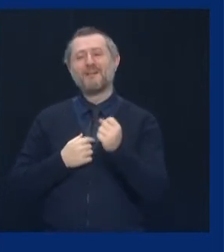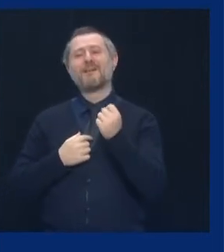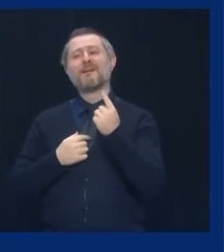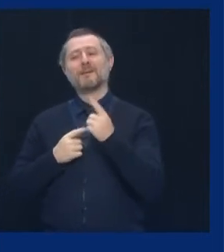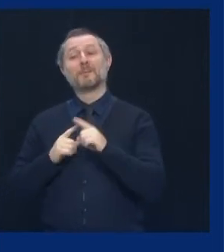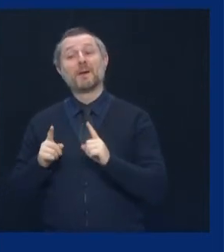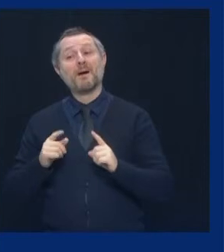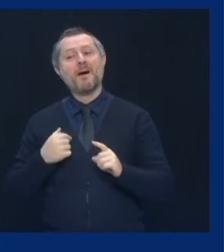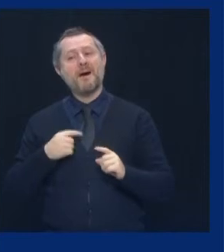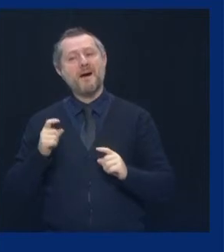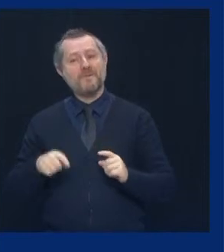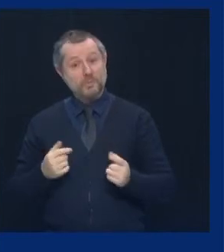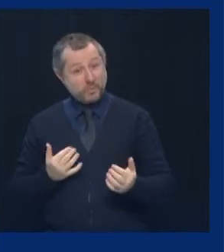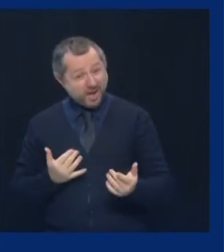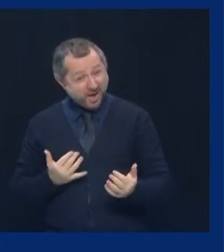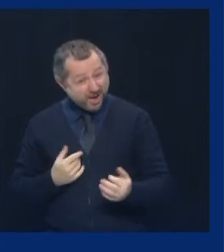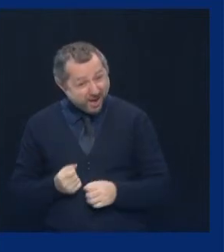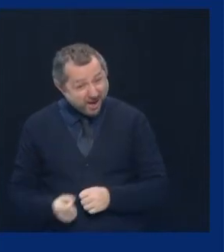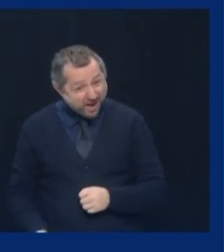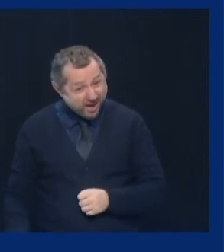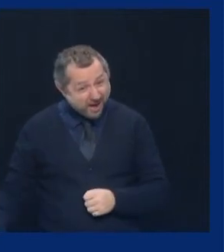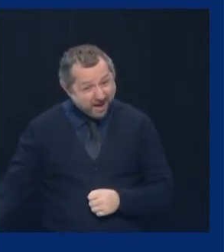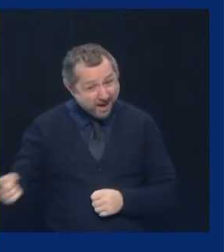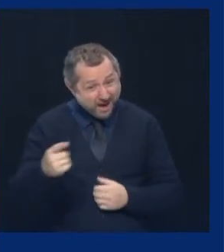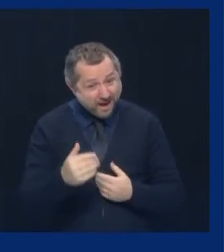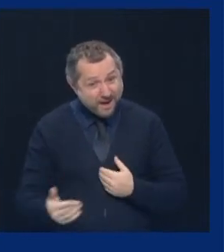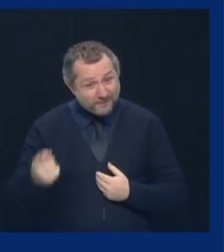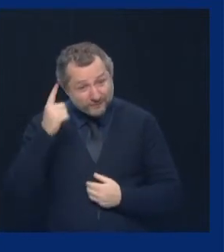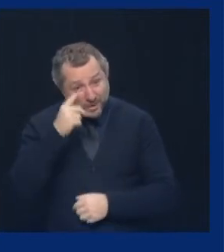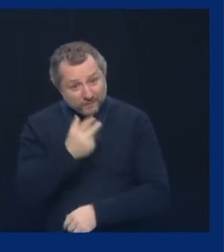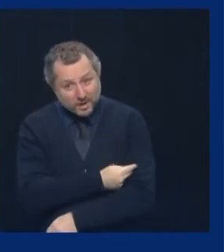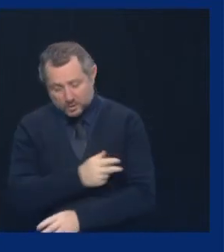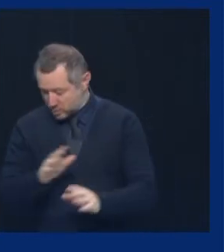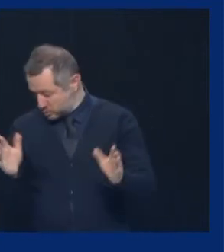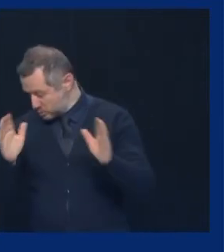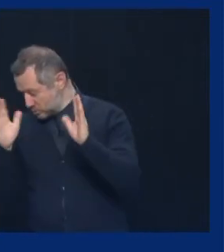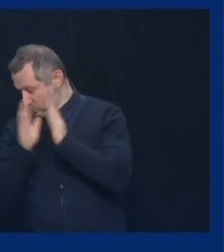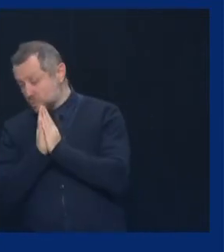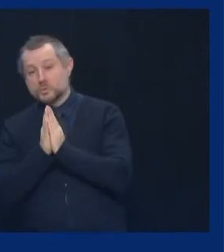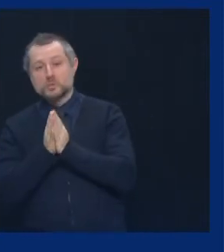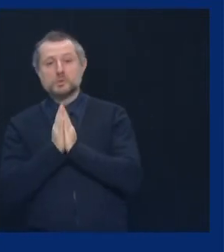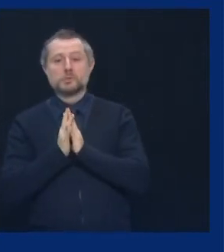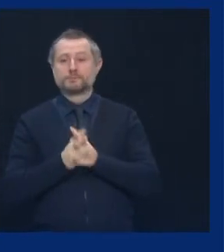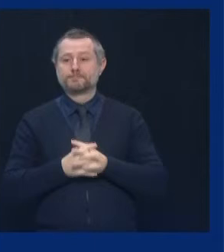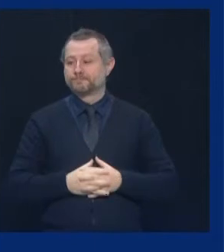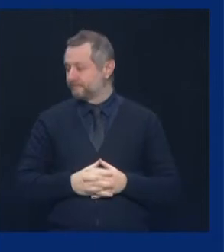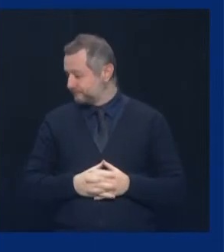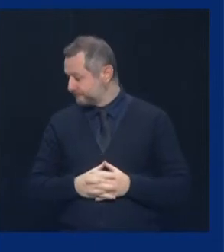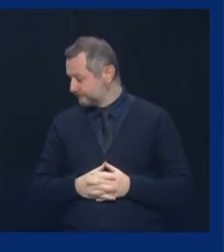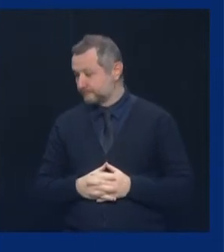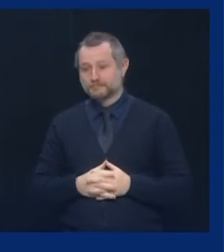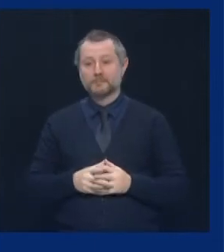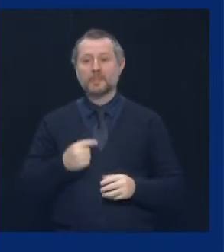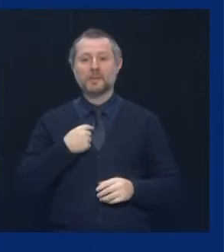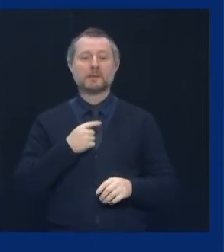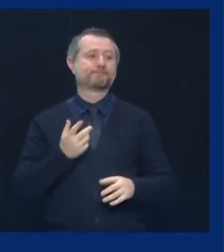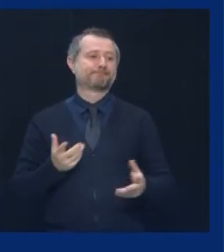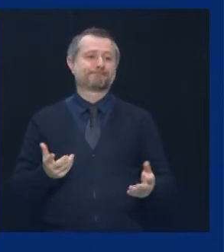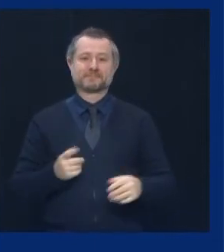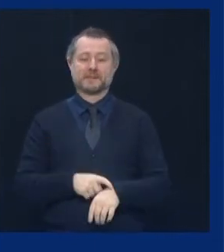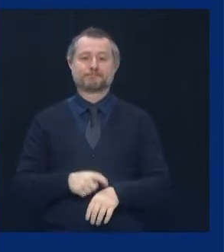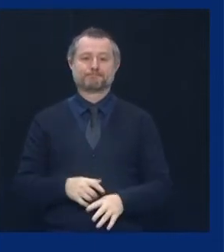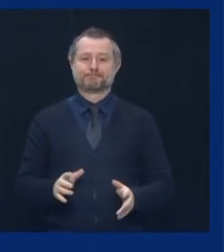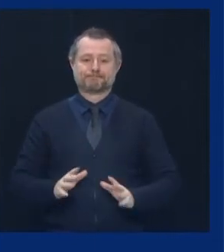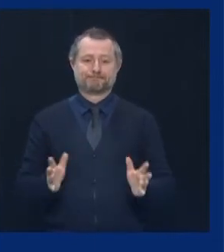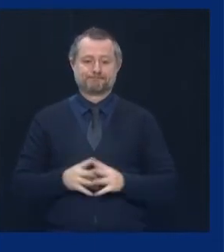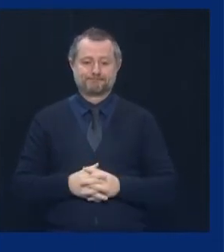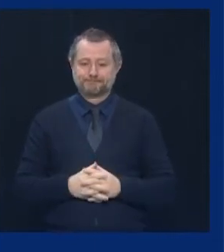BUT THE ALTERNATIVE OF WAIT